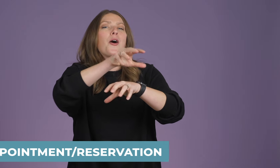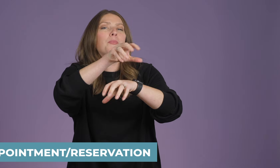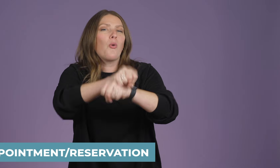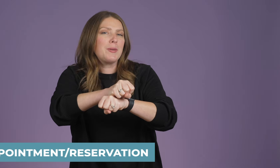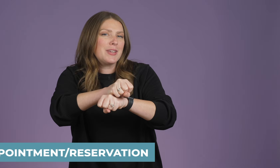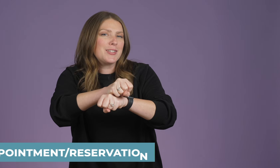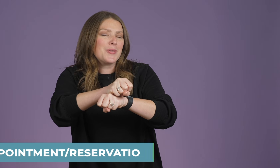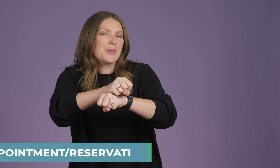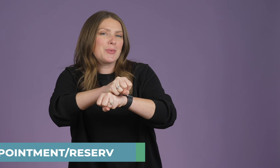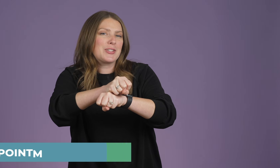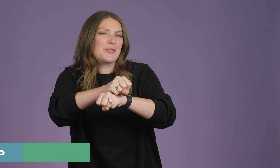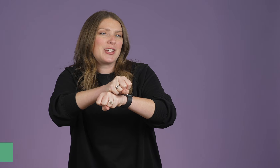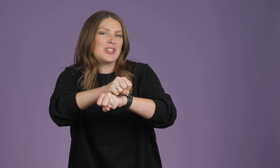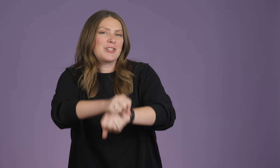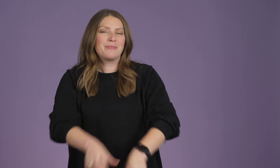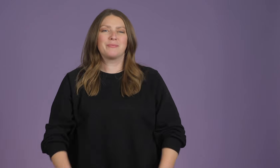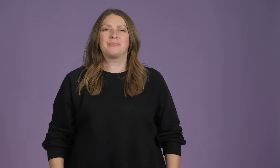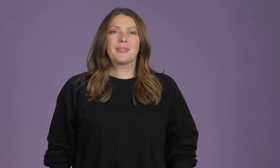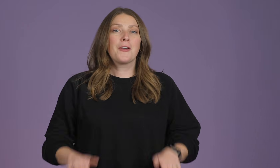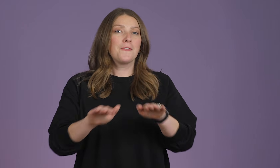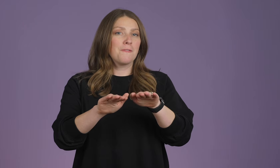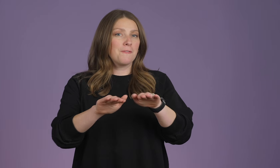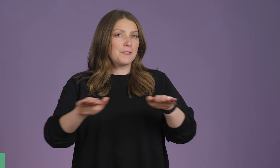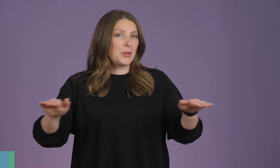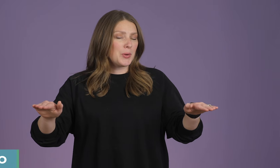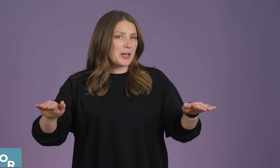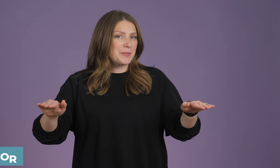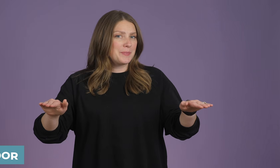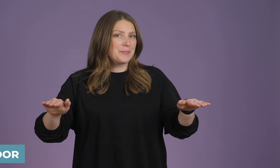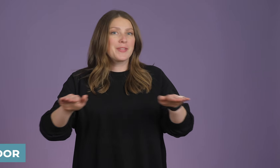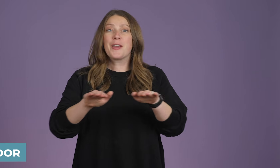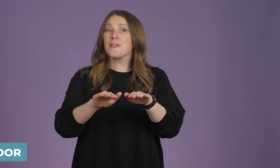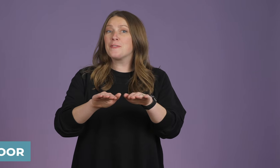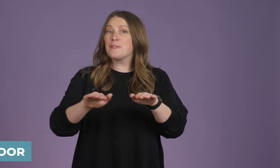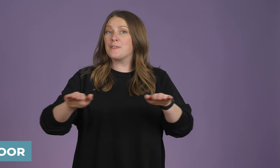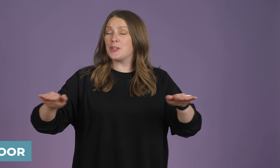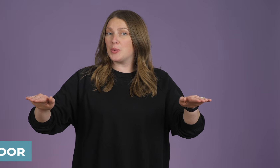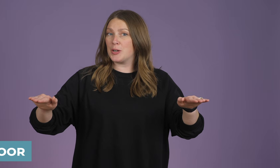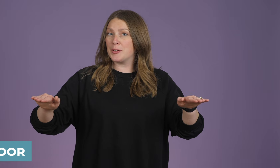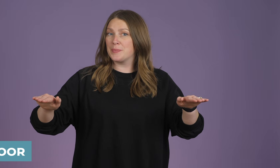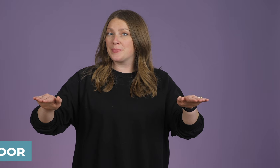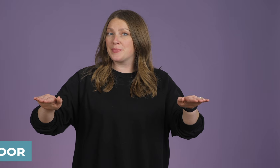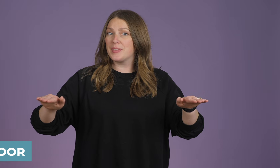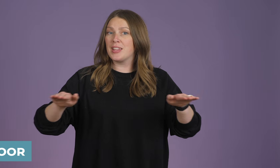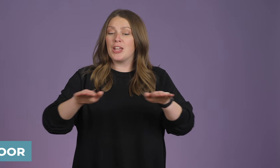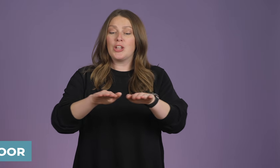Appointment or reservation. Floor.